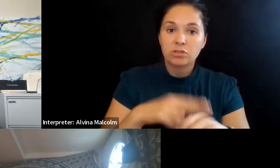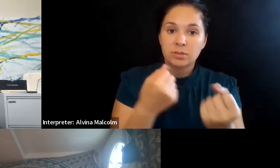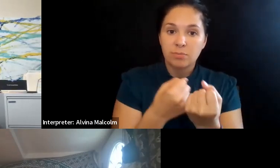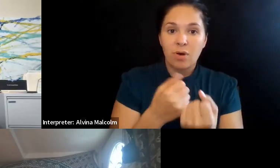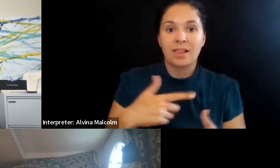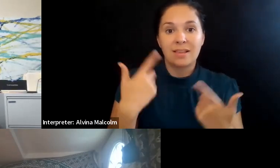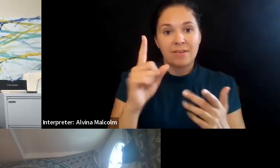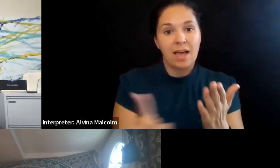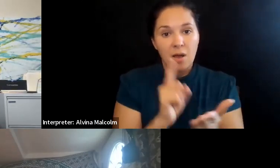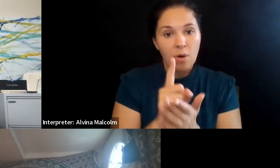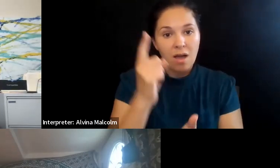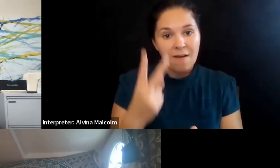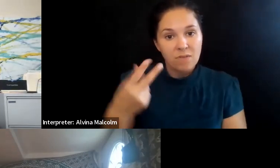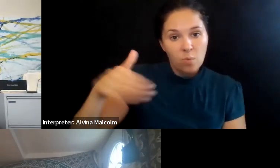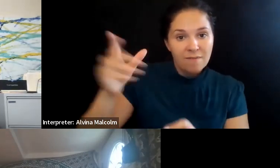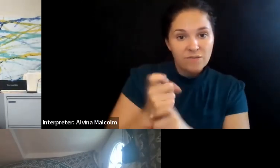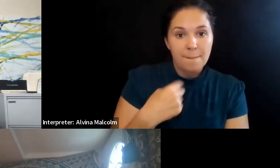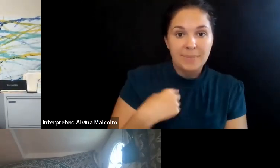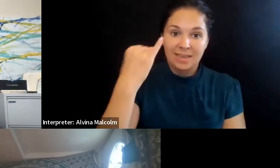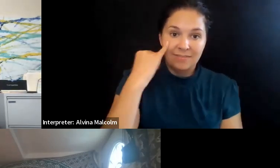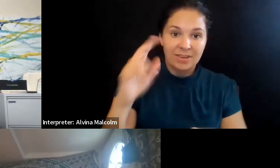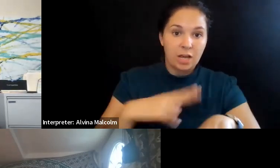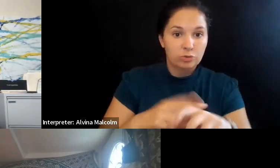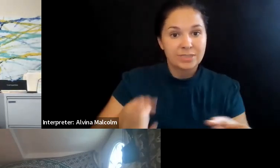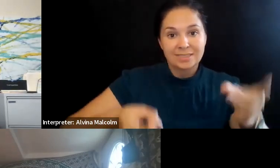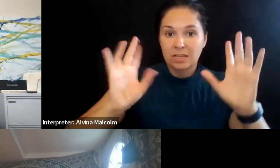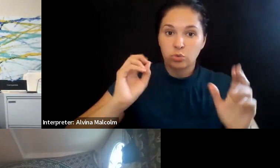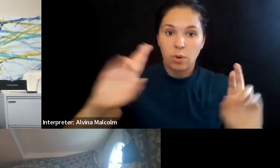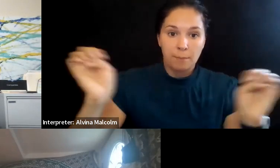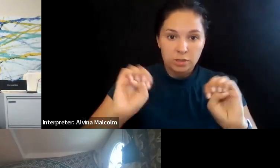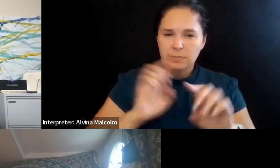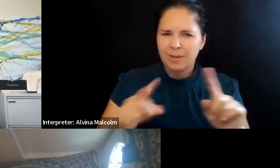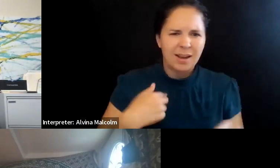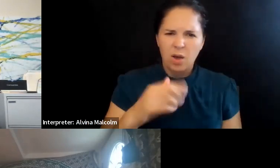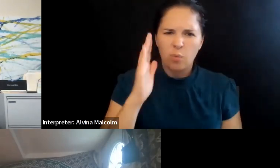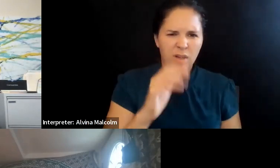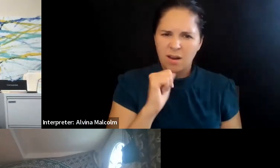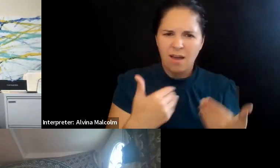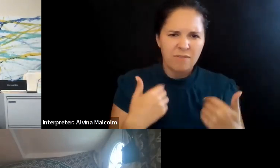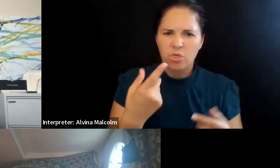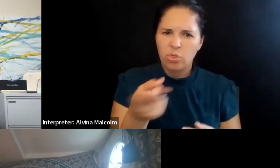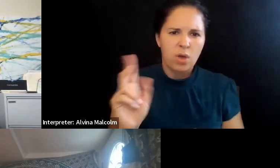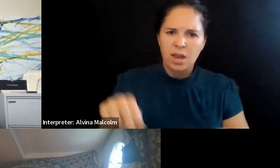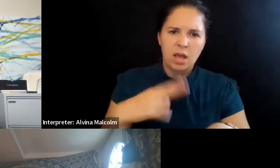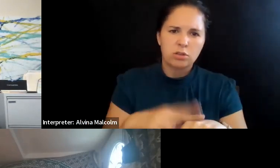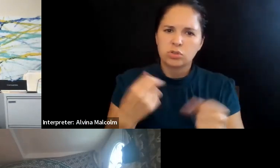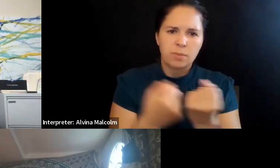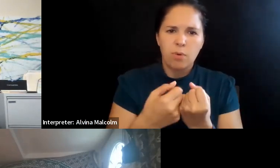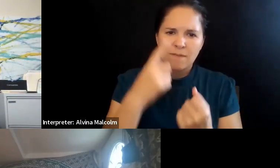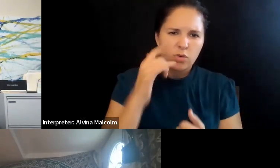shelters. I live independently but use in-home services to help me throughout the day. I usually rely on natural